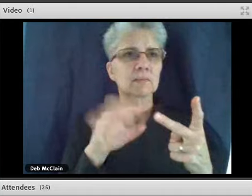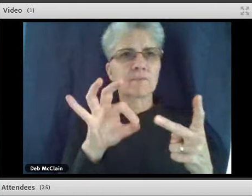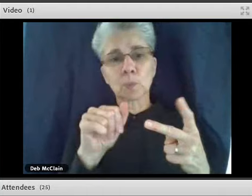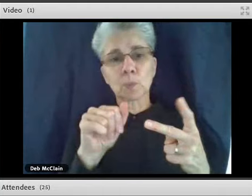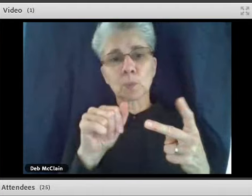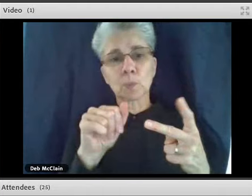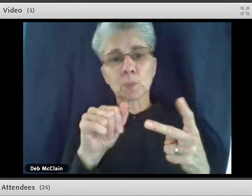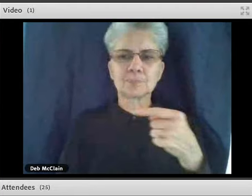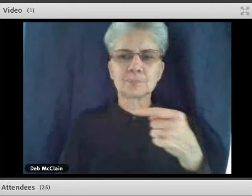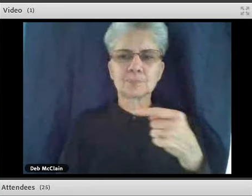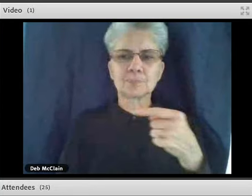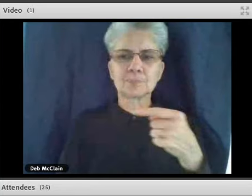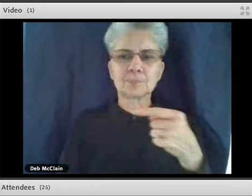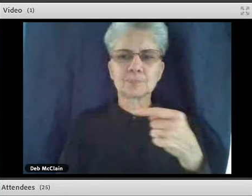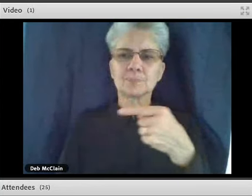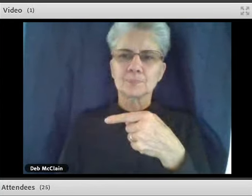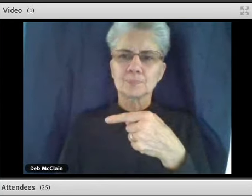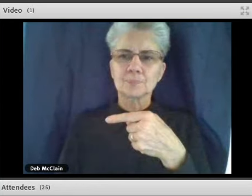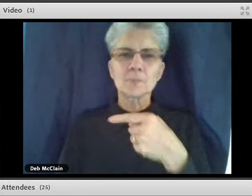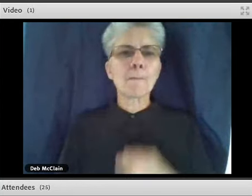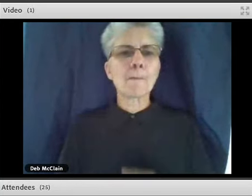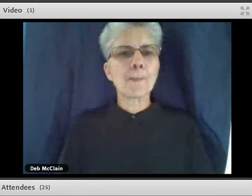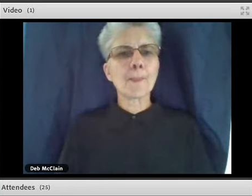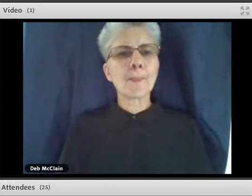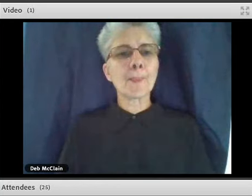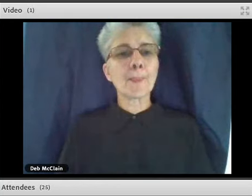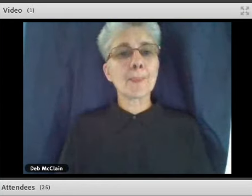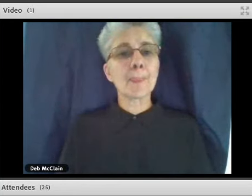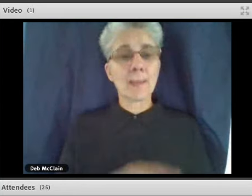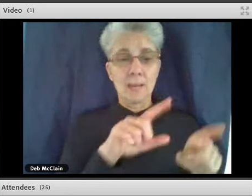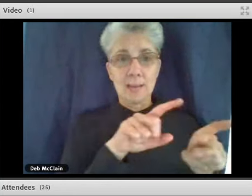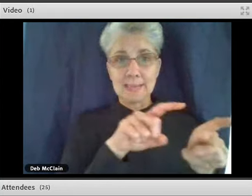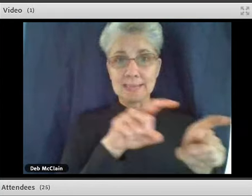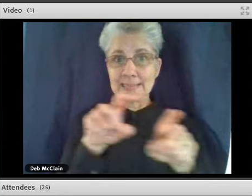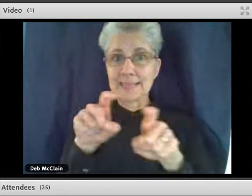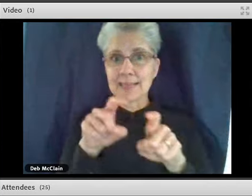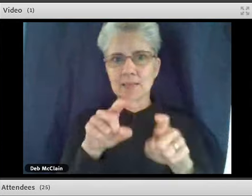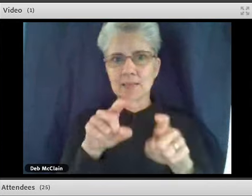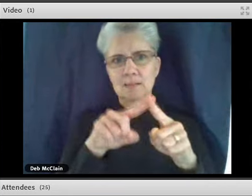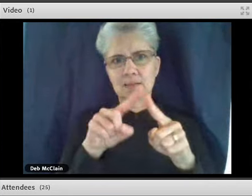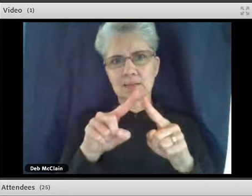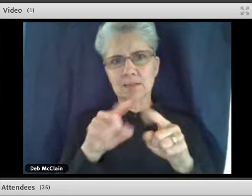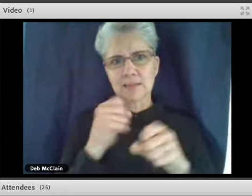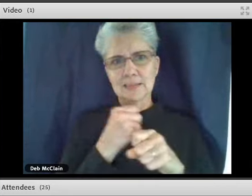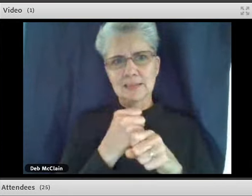So, you can do United States, you can do Florida, So, you can kind of look at that.